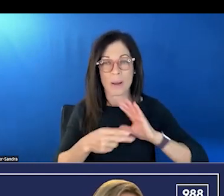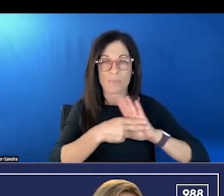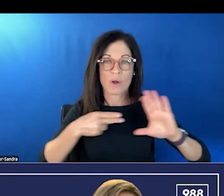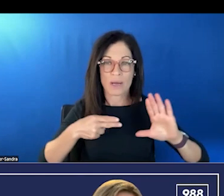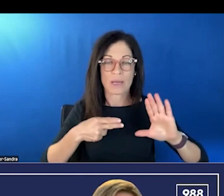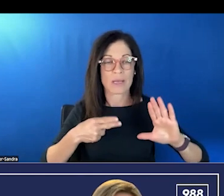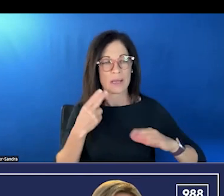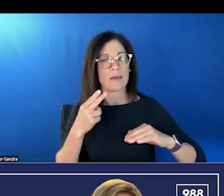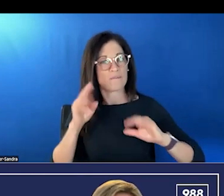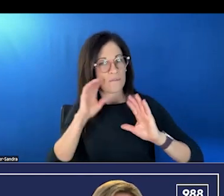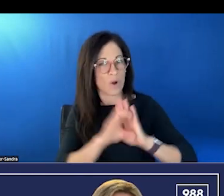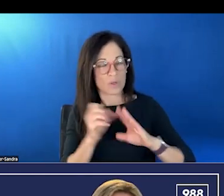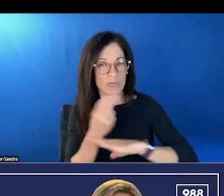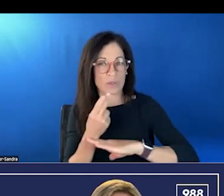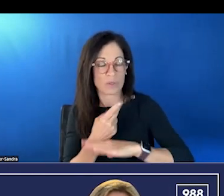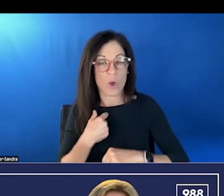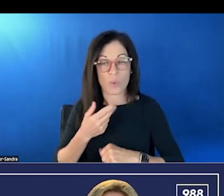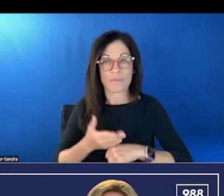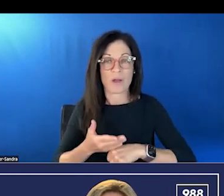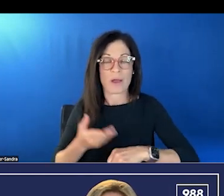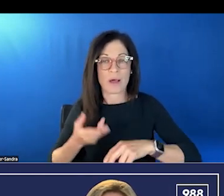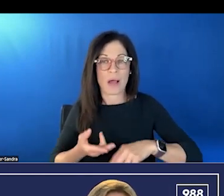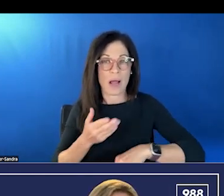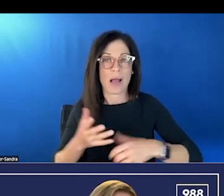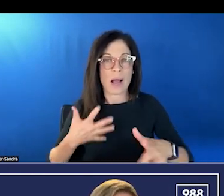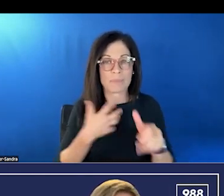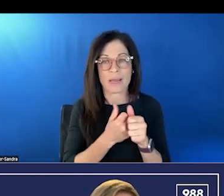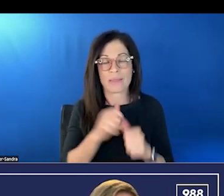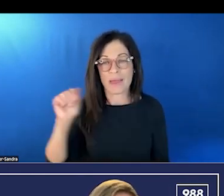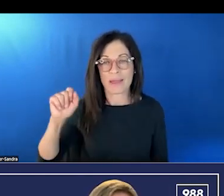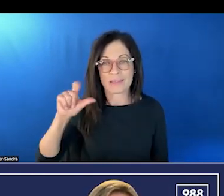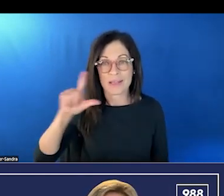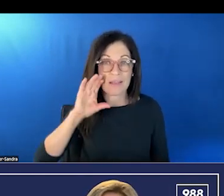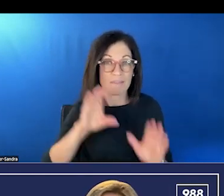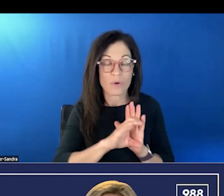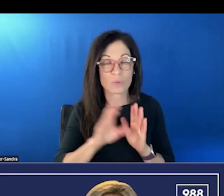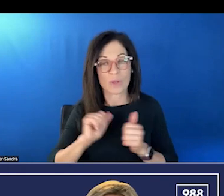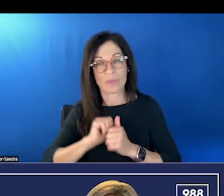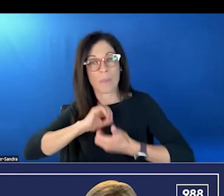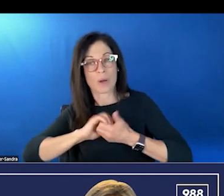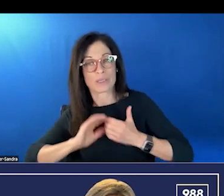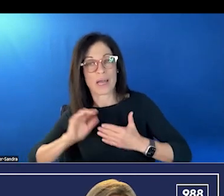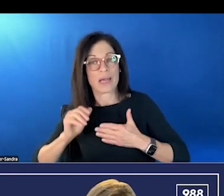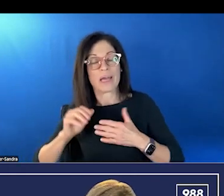WE HAVE UPDATED THE ASL PHOTOS TO MAKE SURE THEY REFLECT THE